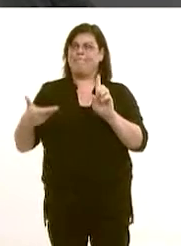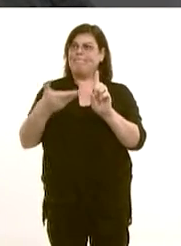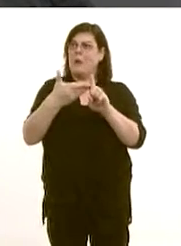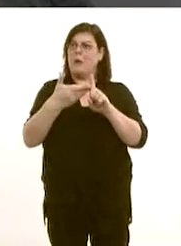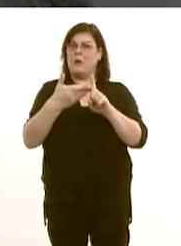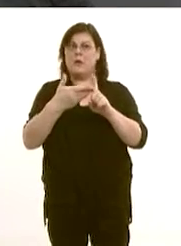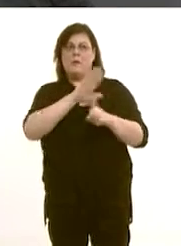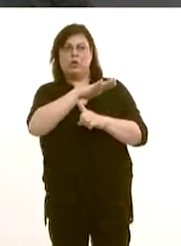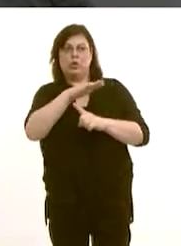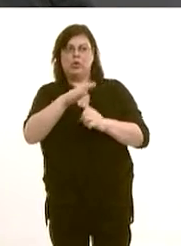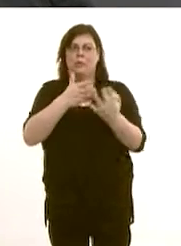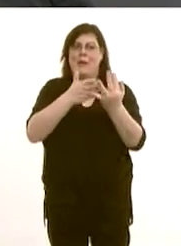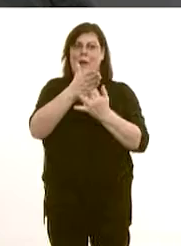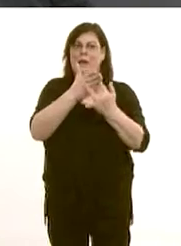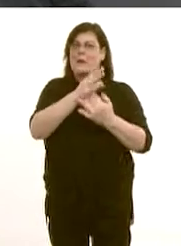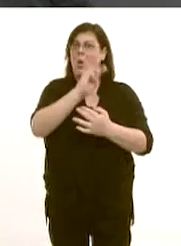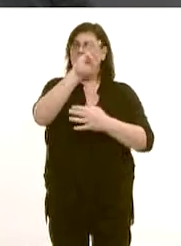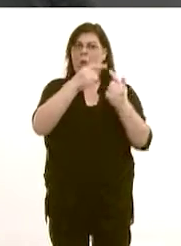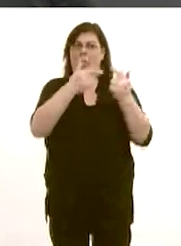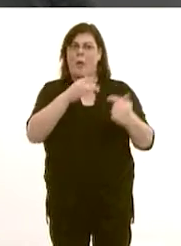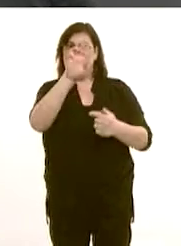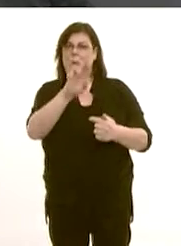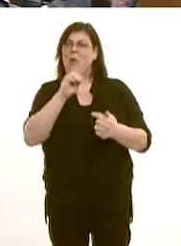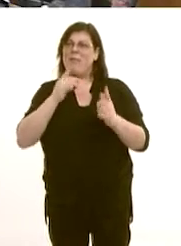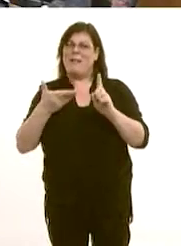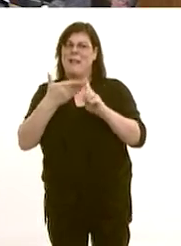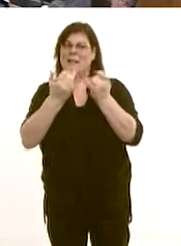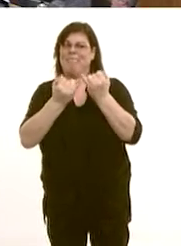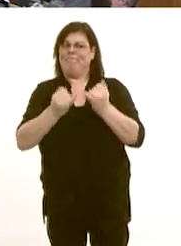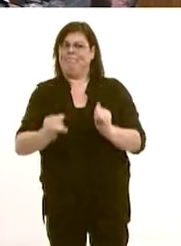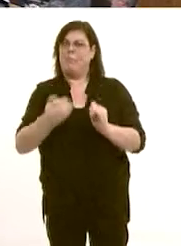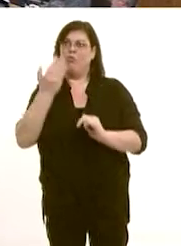children into Welsh-medium education, how are you going to ensure that this scheme does make provision for that?